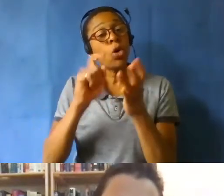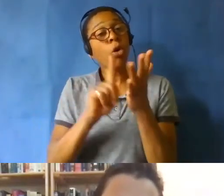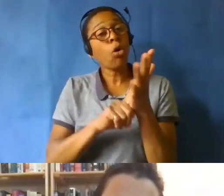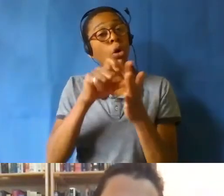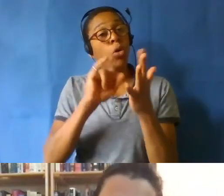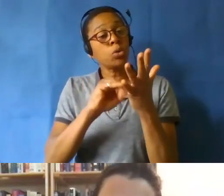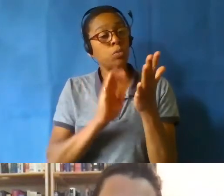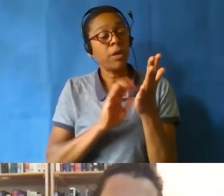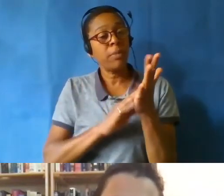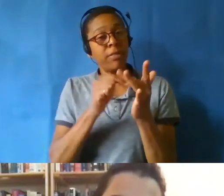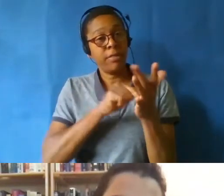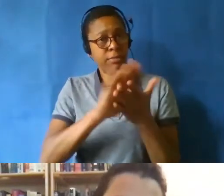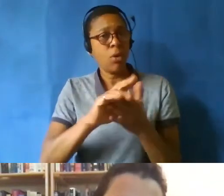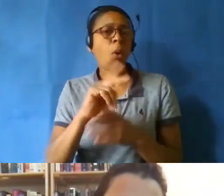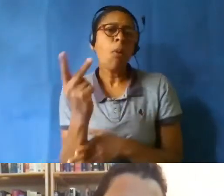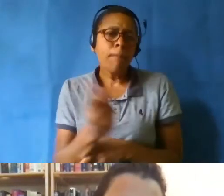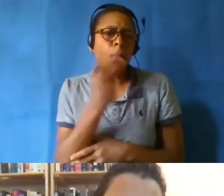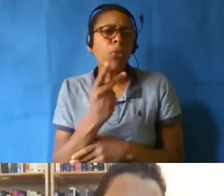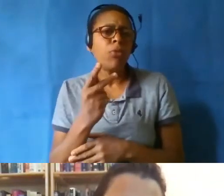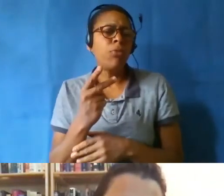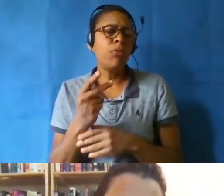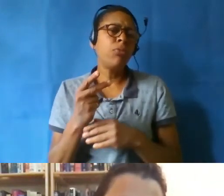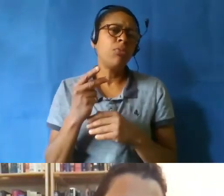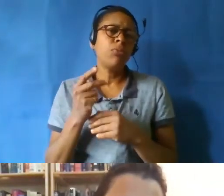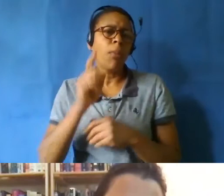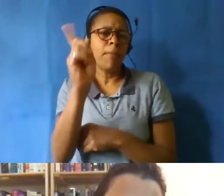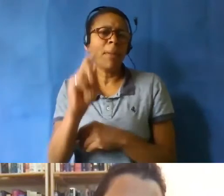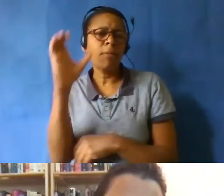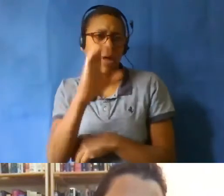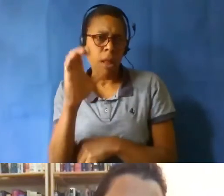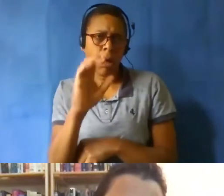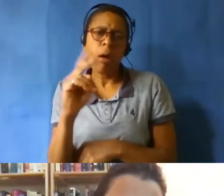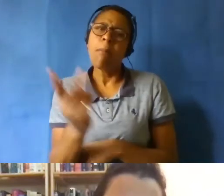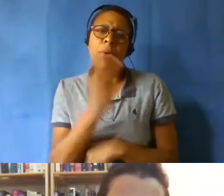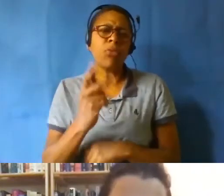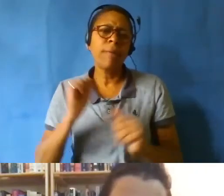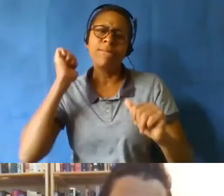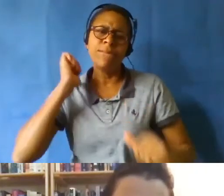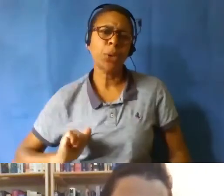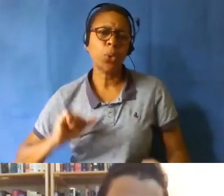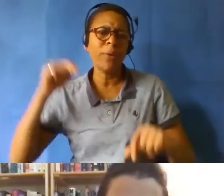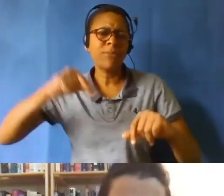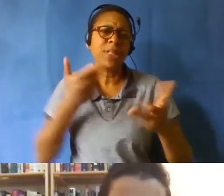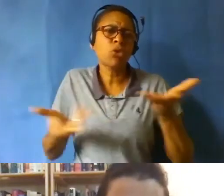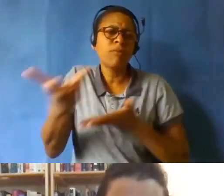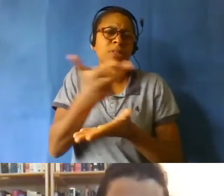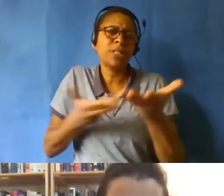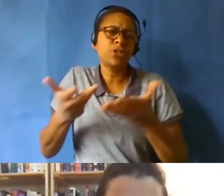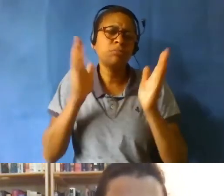color to put it in a sort of like lose way they were very tired of these conversations in the institution so anyone who's been in an educational